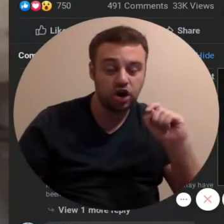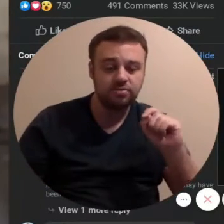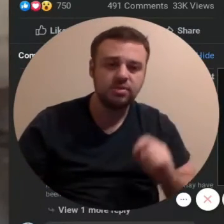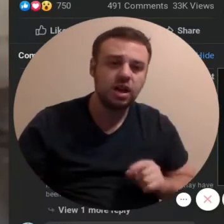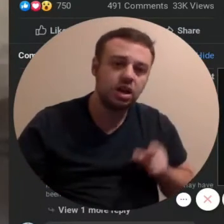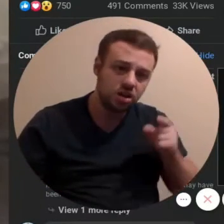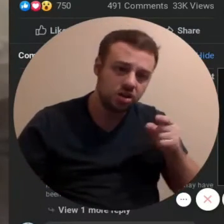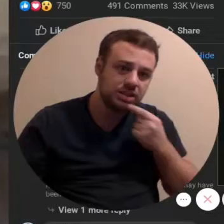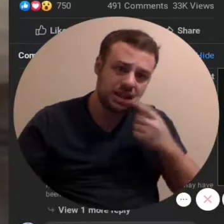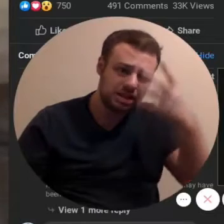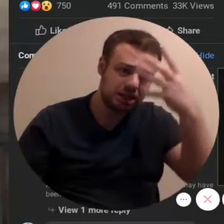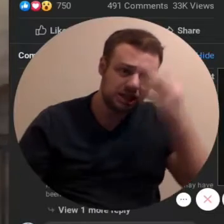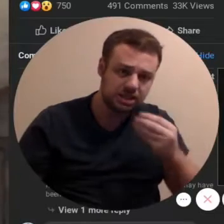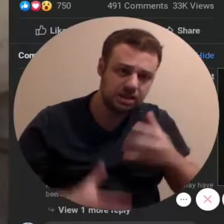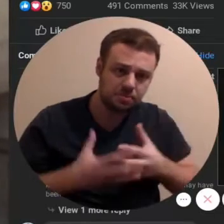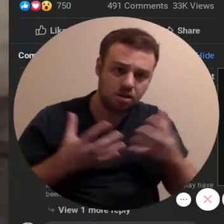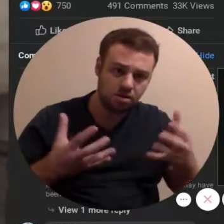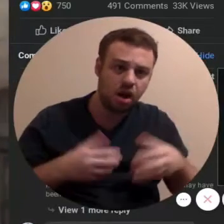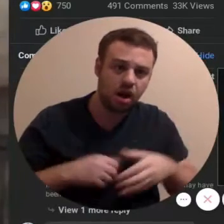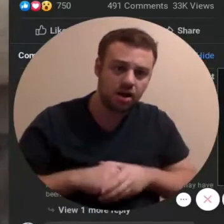of like our red pandas, right? 'Cause they mostly eat bamboo.